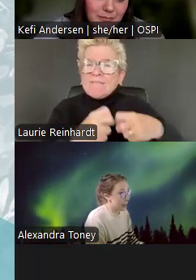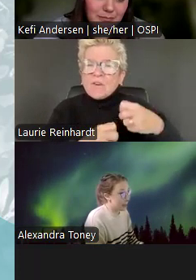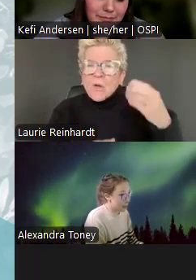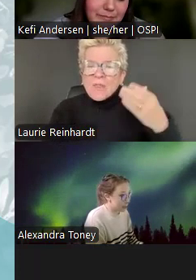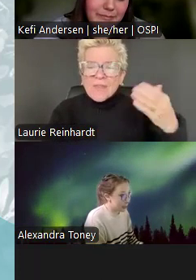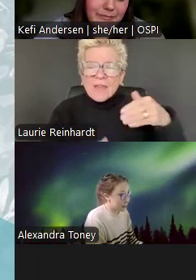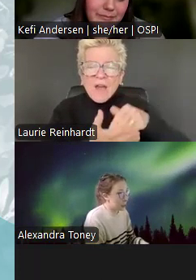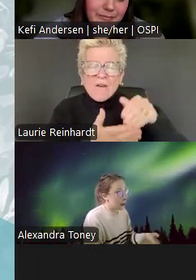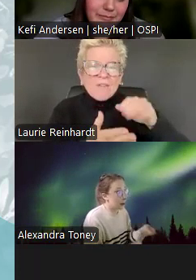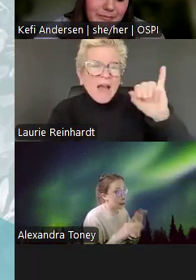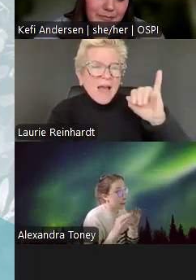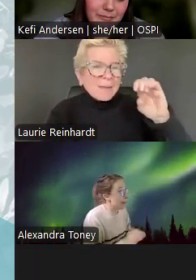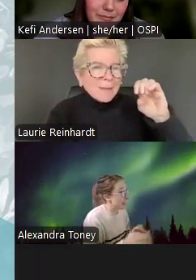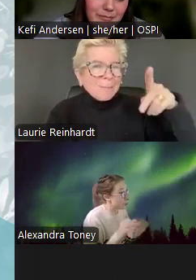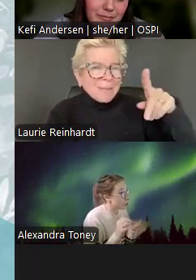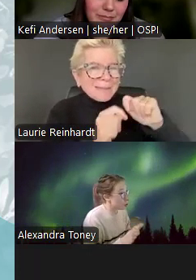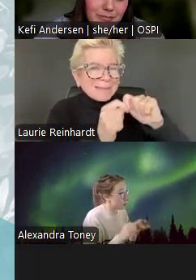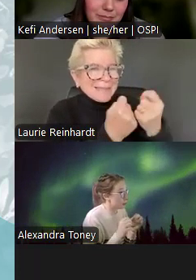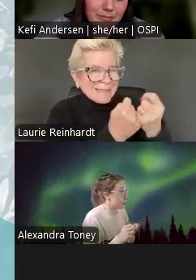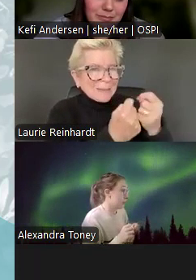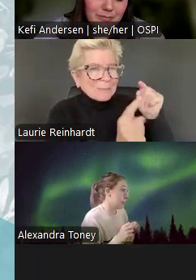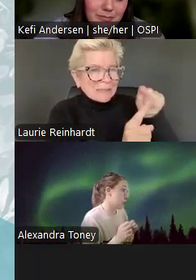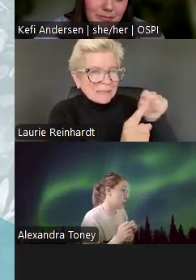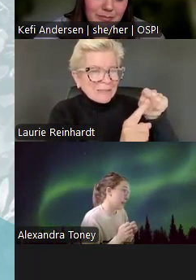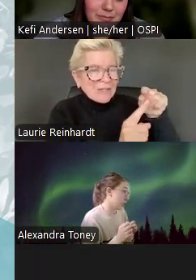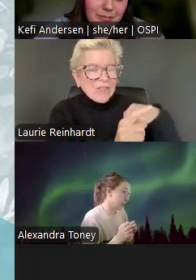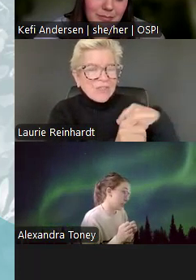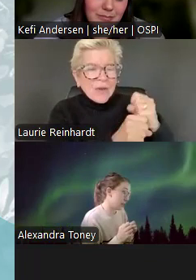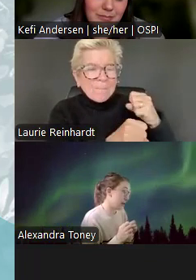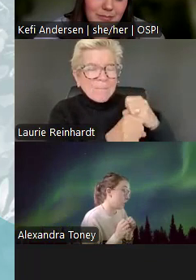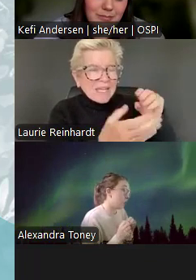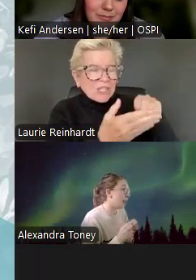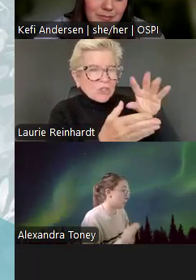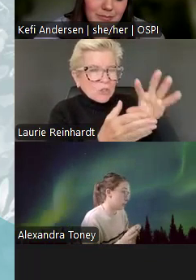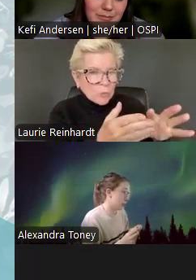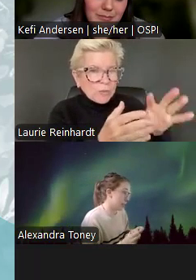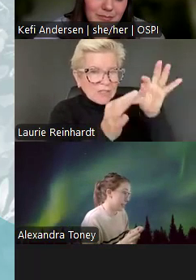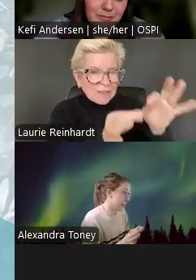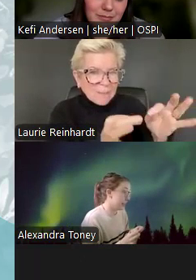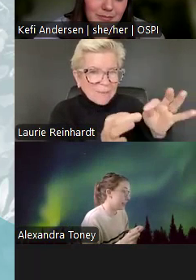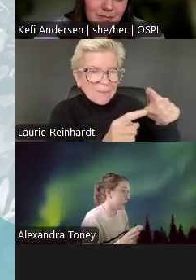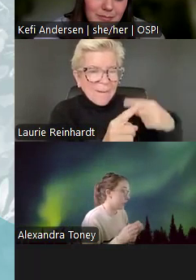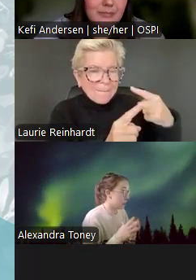IEP teams are like making student specific determinations about when a student needs those